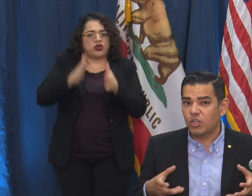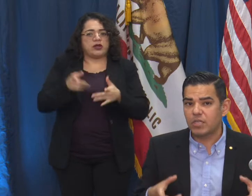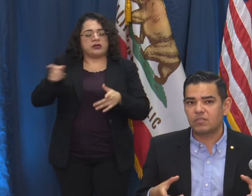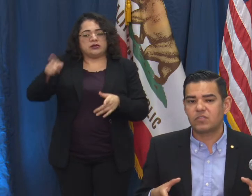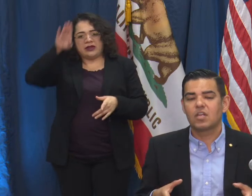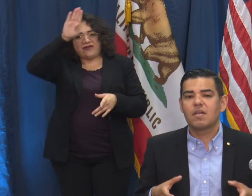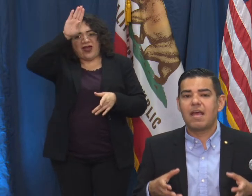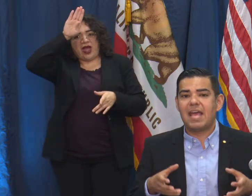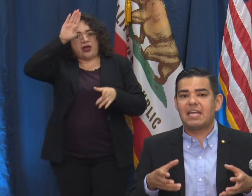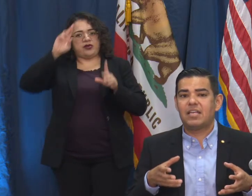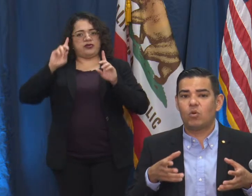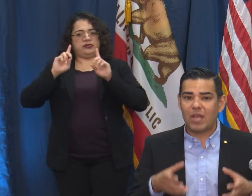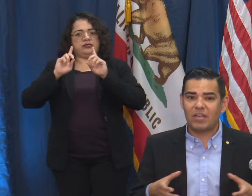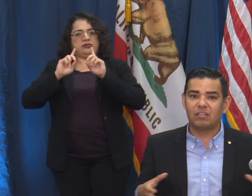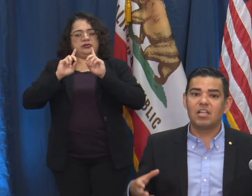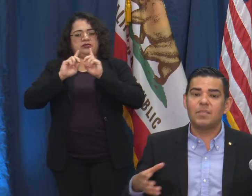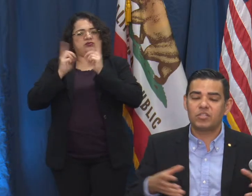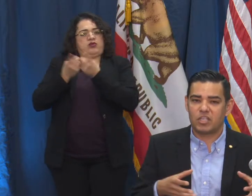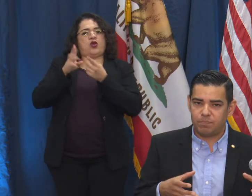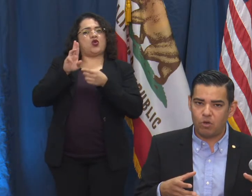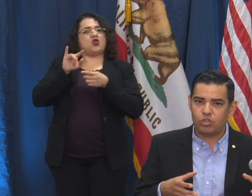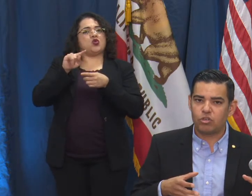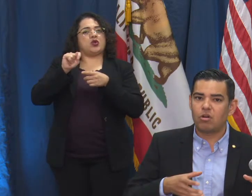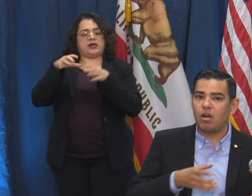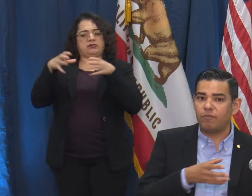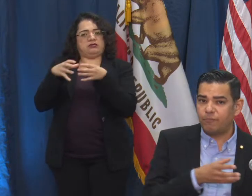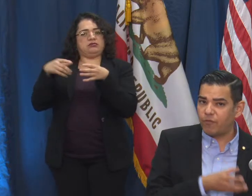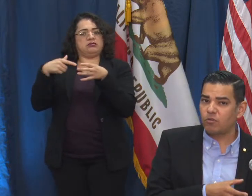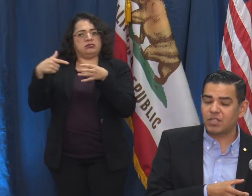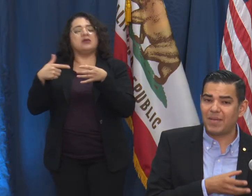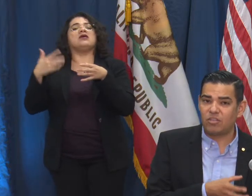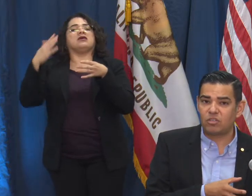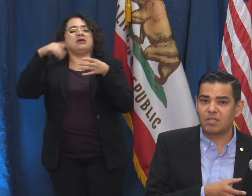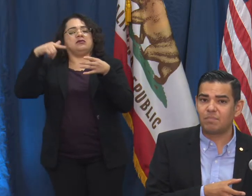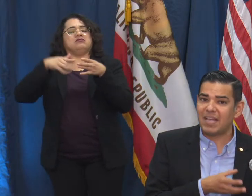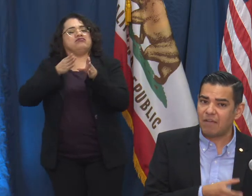units and in a way that limits exposure of folks and patients that may have